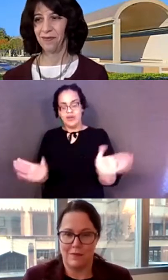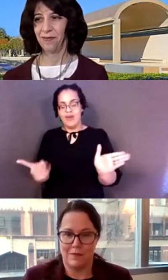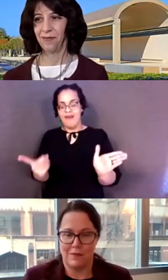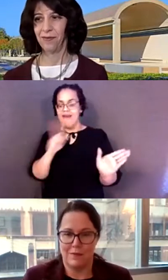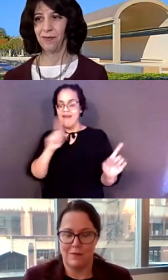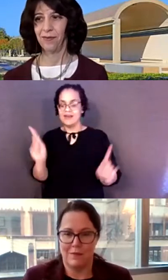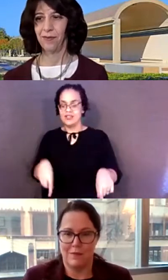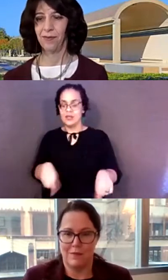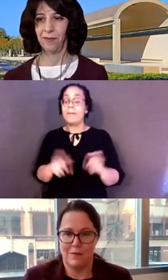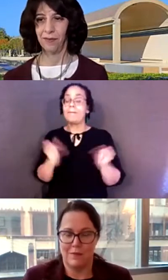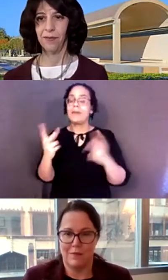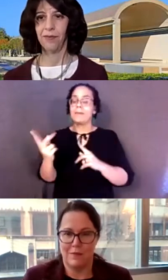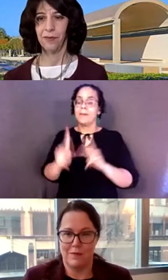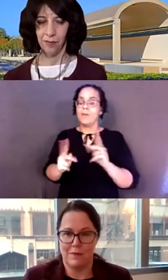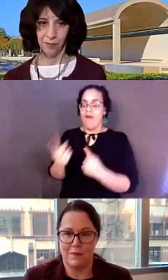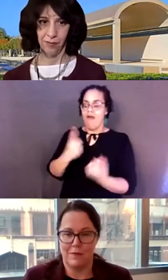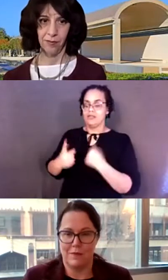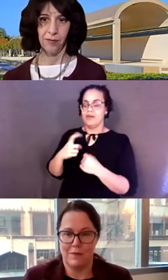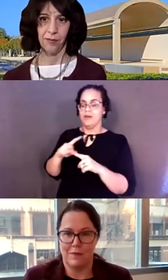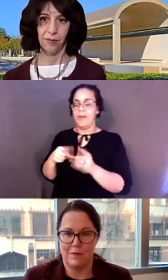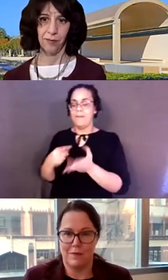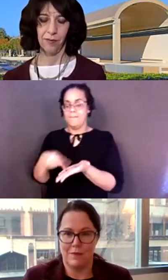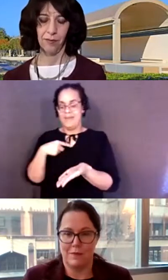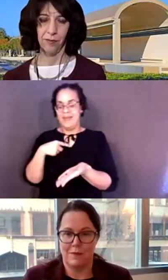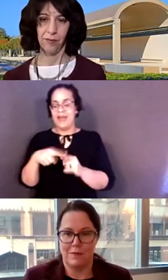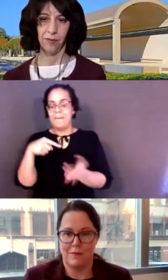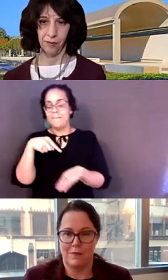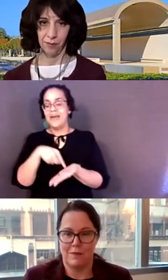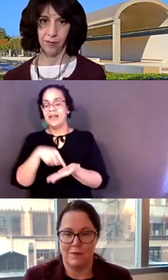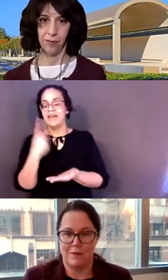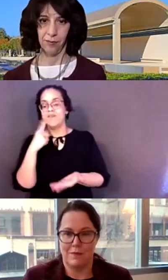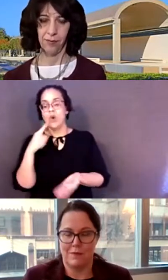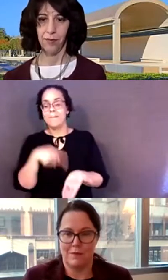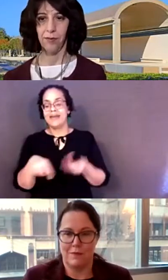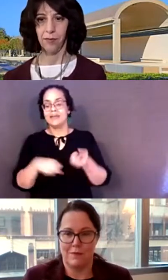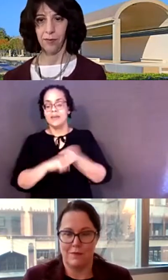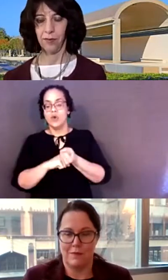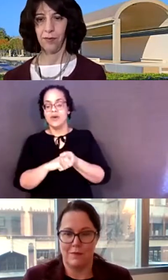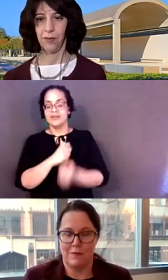about payment and billing for paid